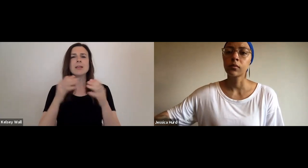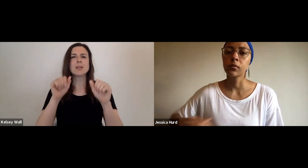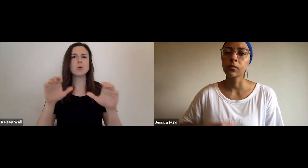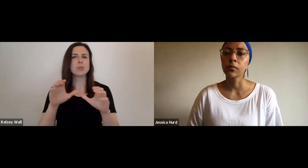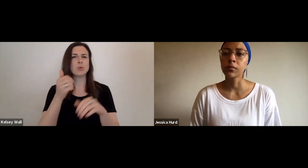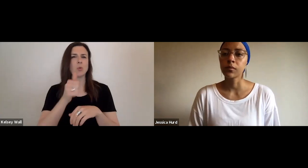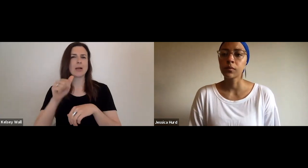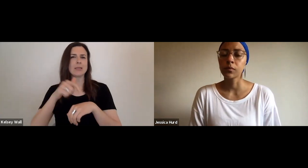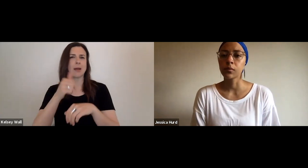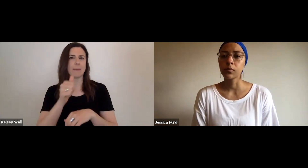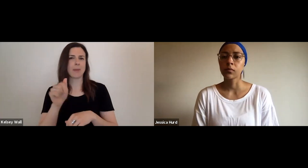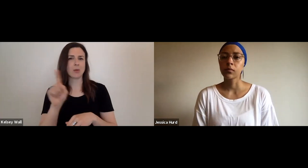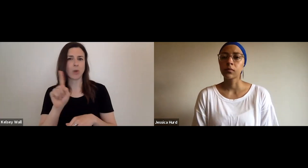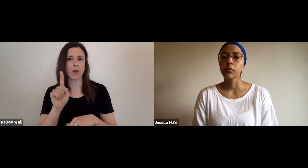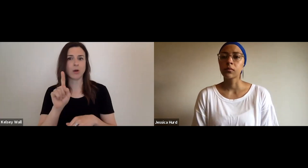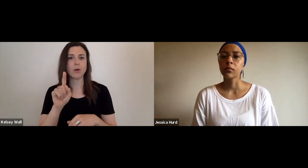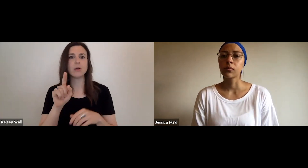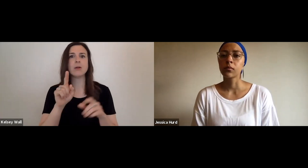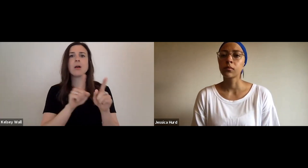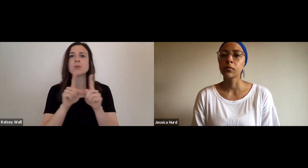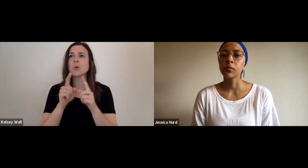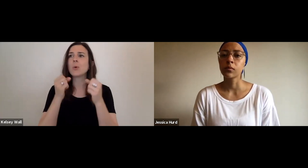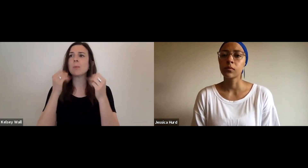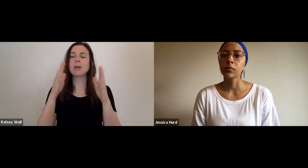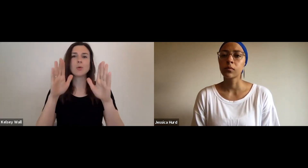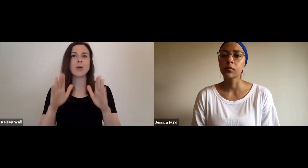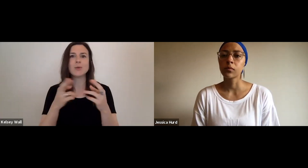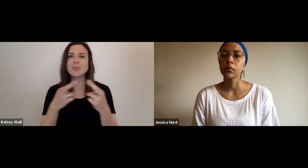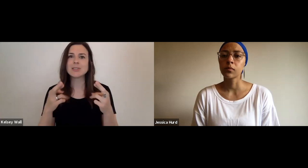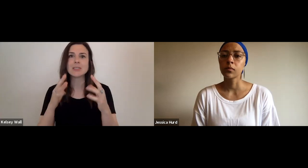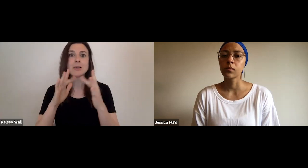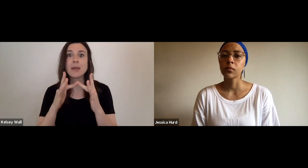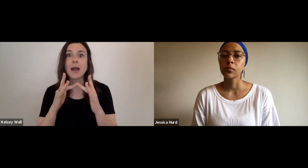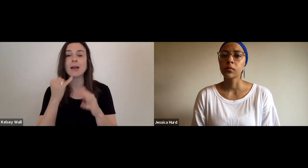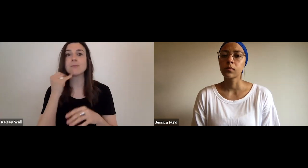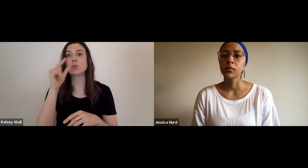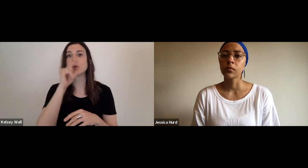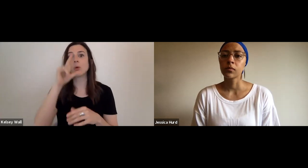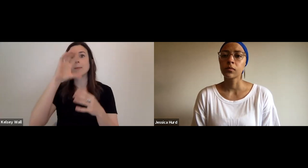Use that visualization in order to help you see where wonderful things are happening,